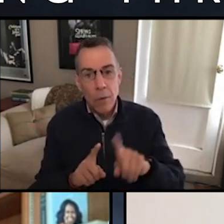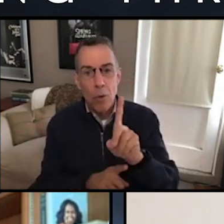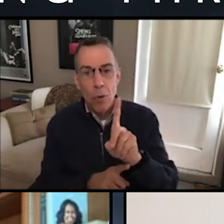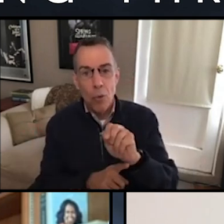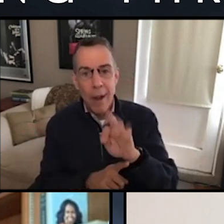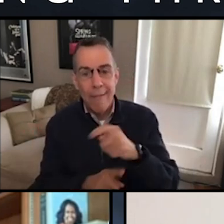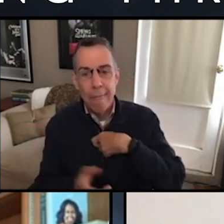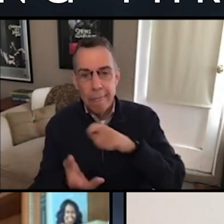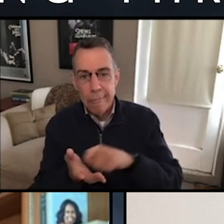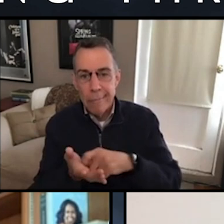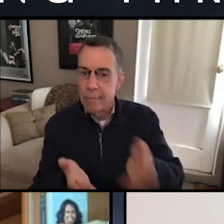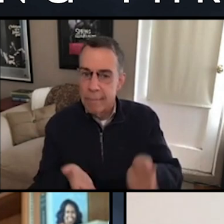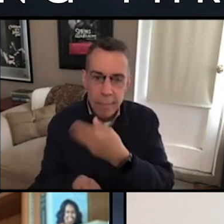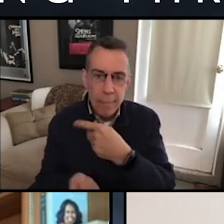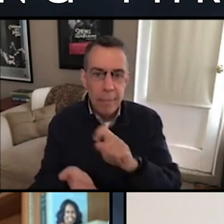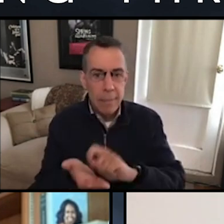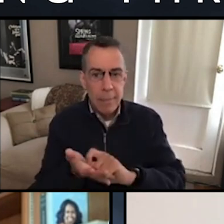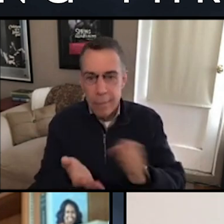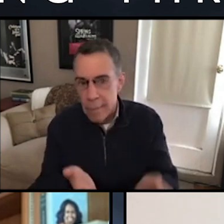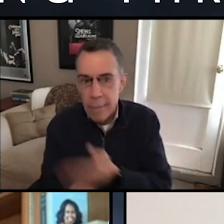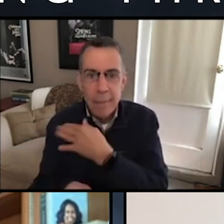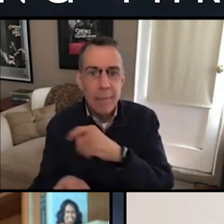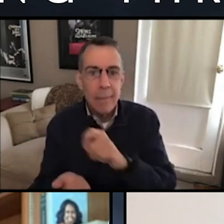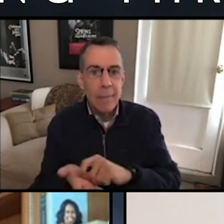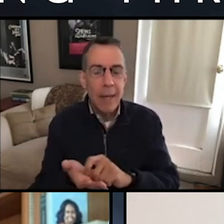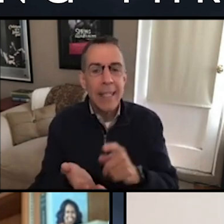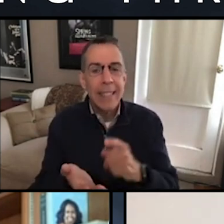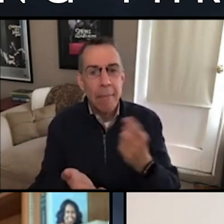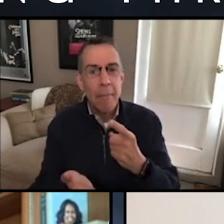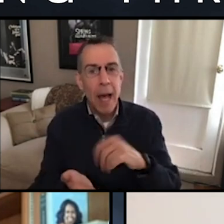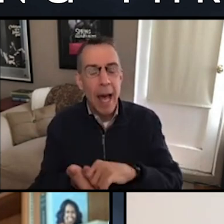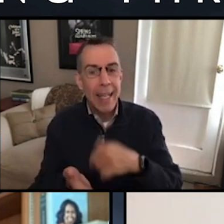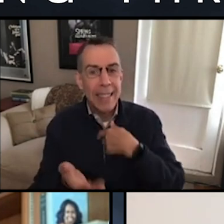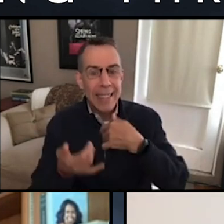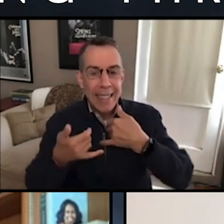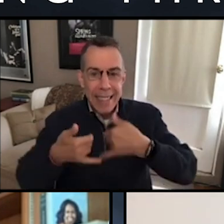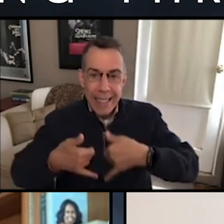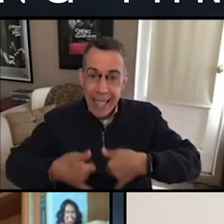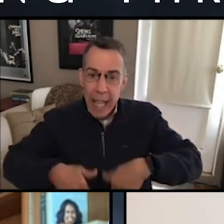And, you know, is definitely something that I still say is heavily inspired by